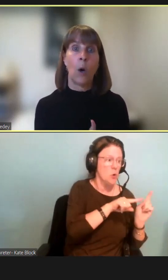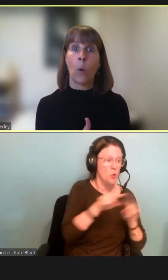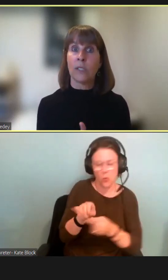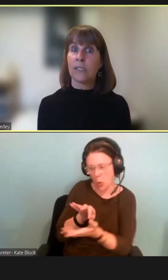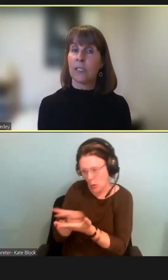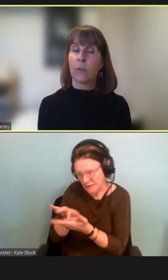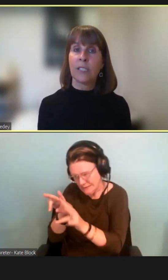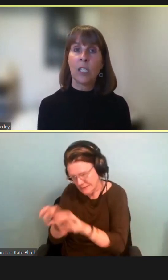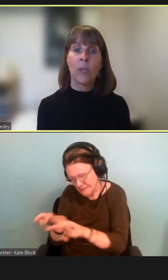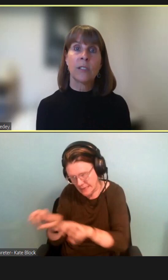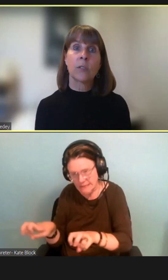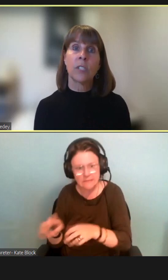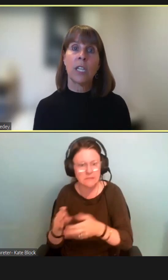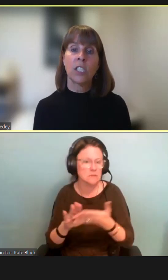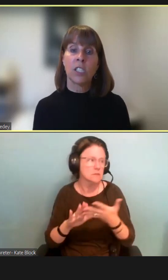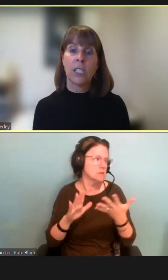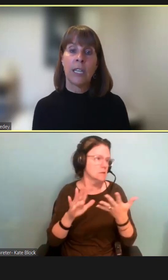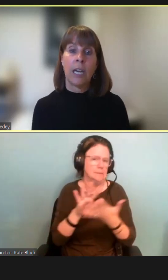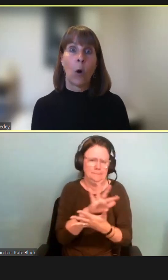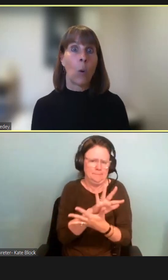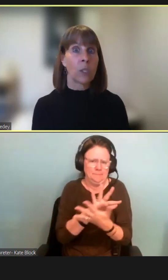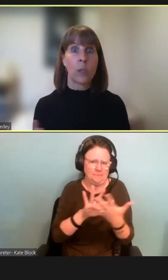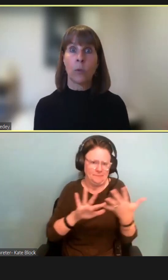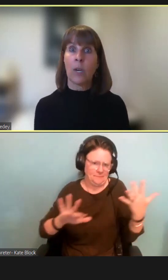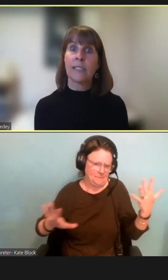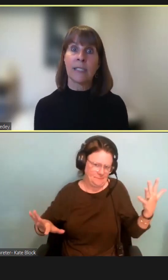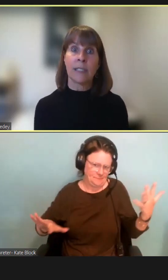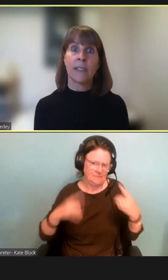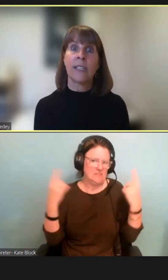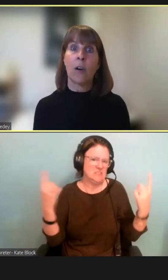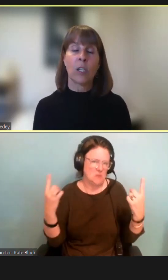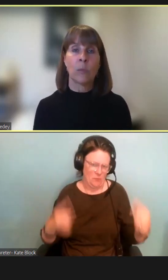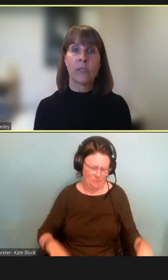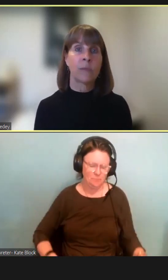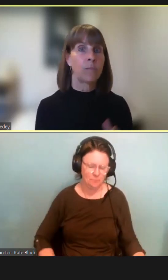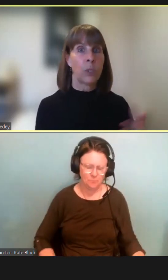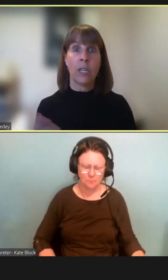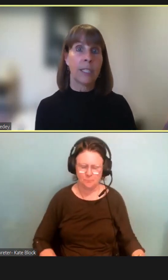assisting with database creation or summarizing the outcomes periodically